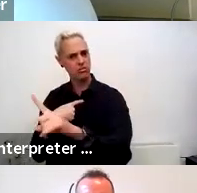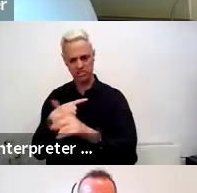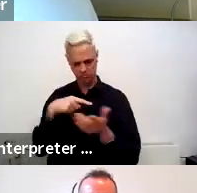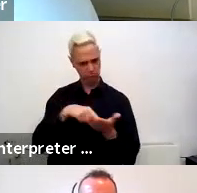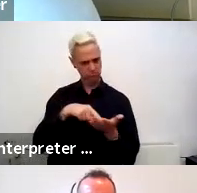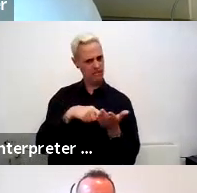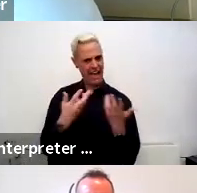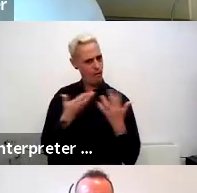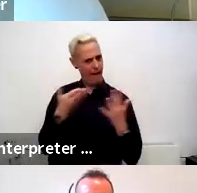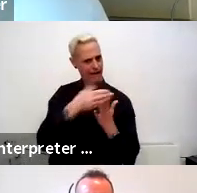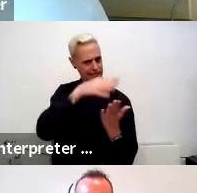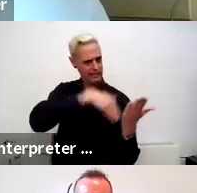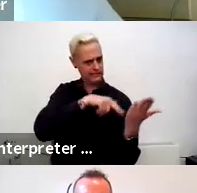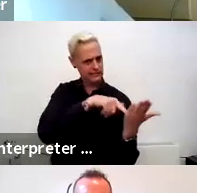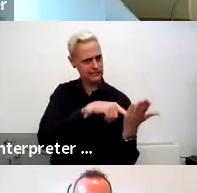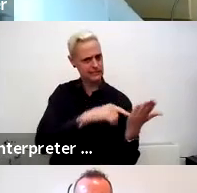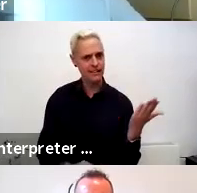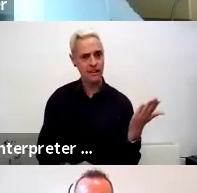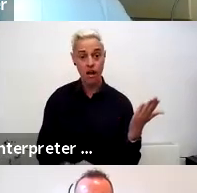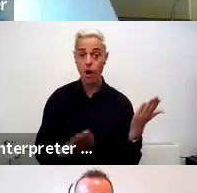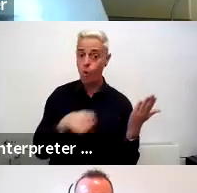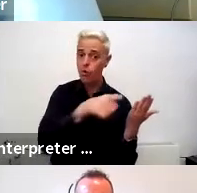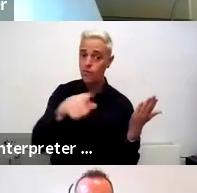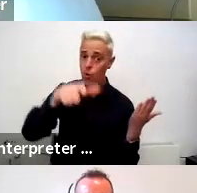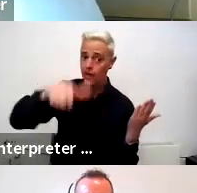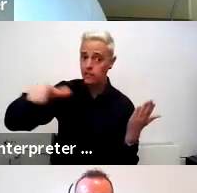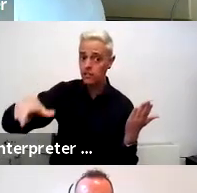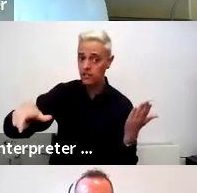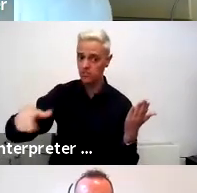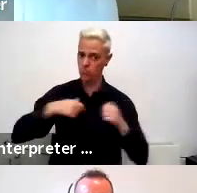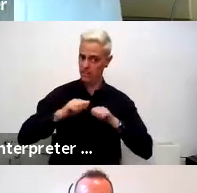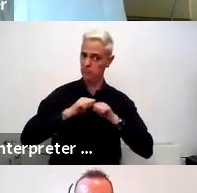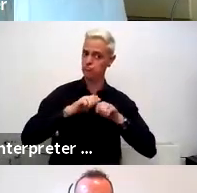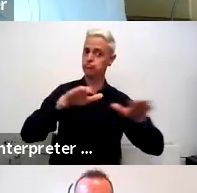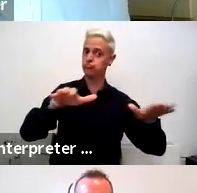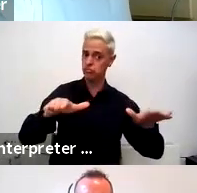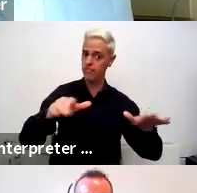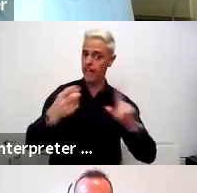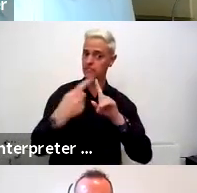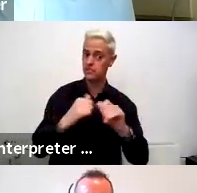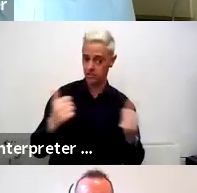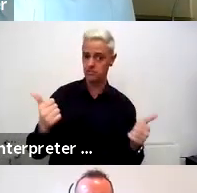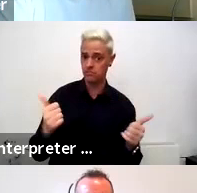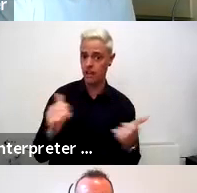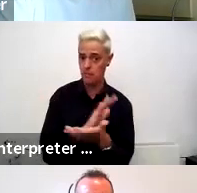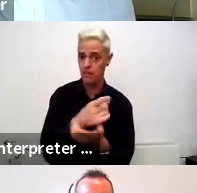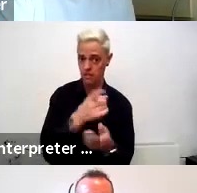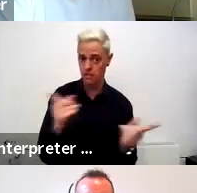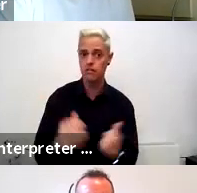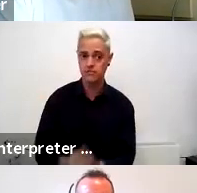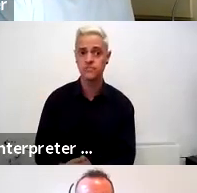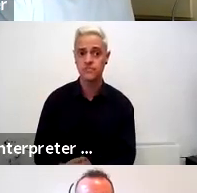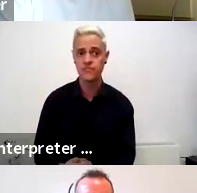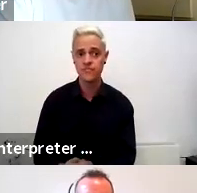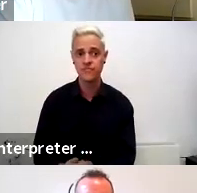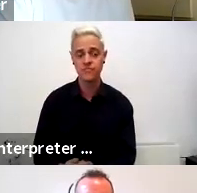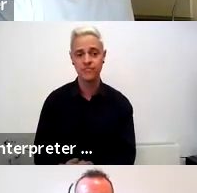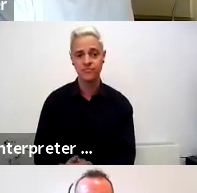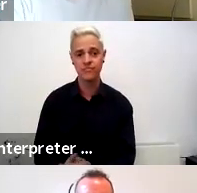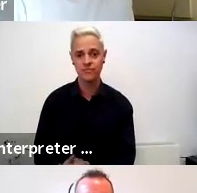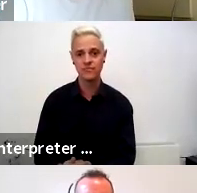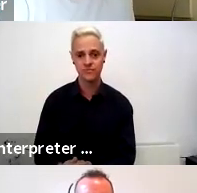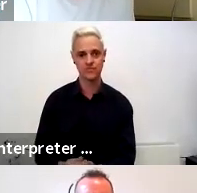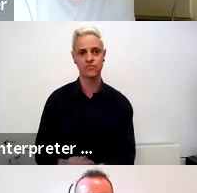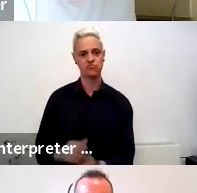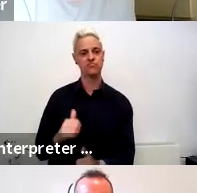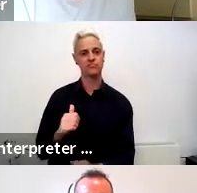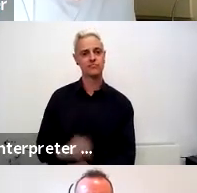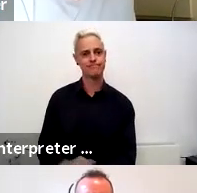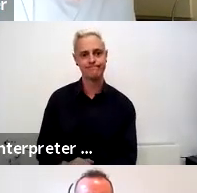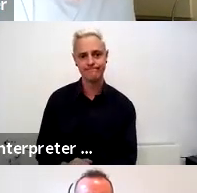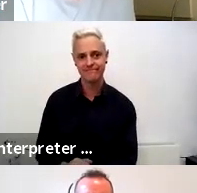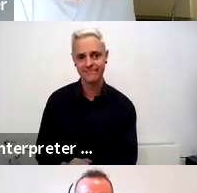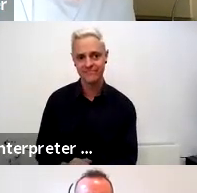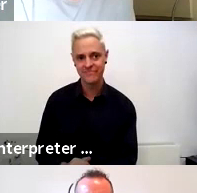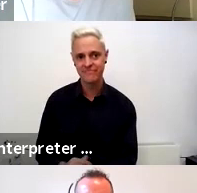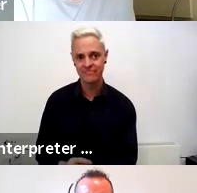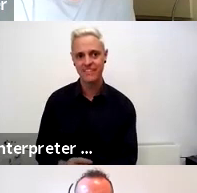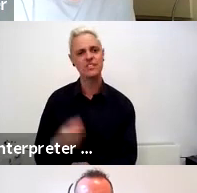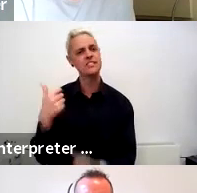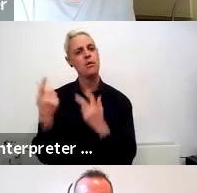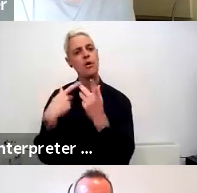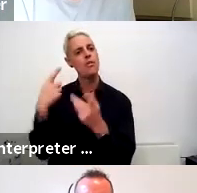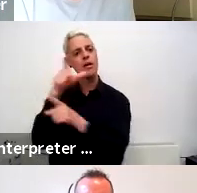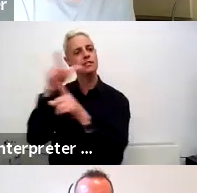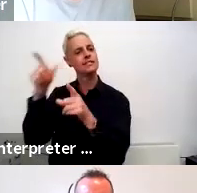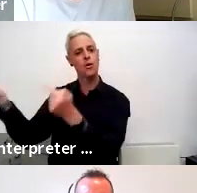So they will then we've got agreement from candidates that their answers can then be made public. And because there will be members you submit